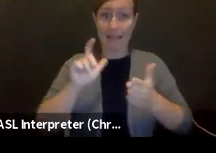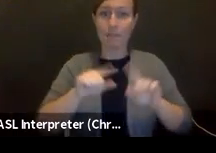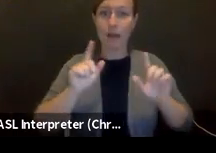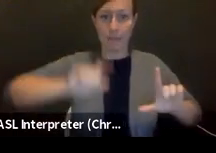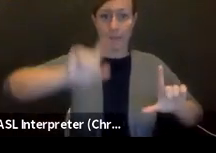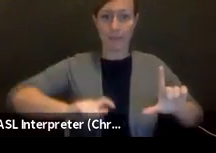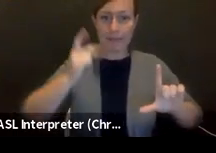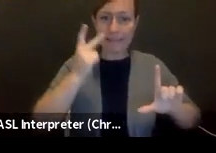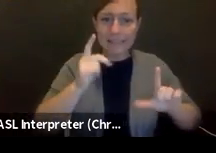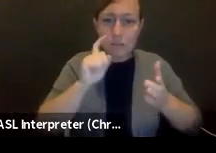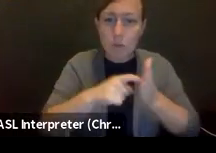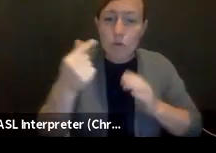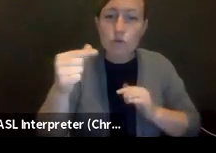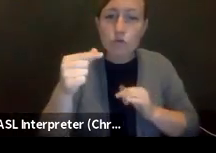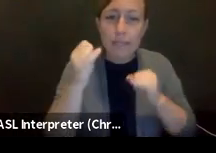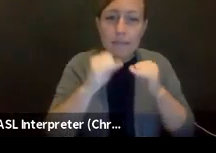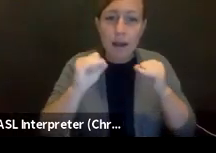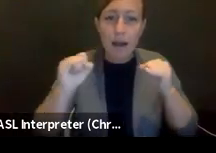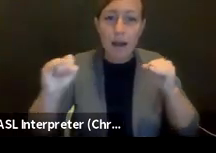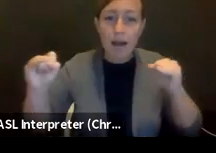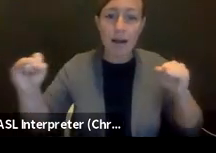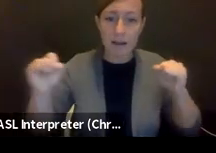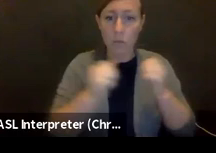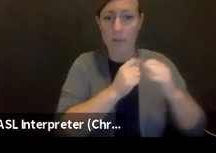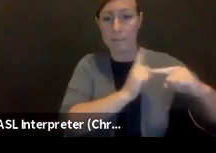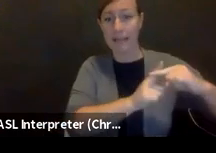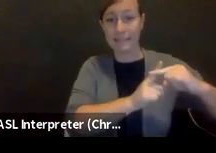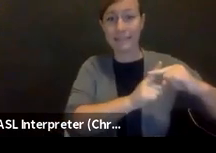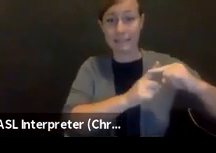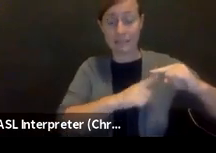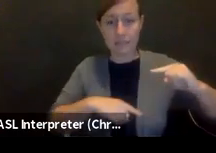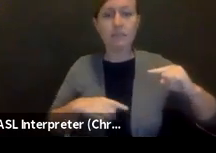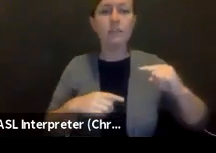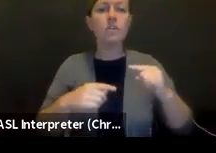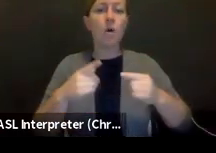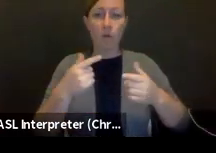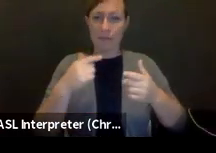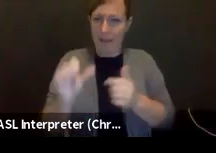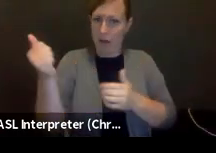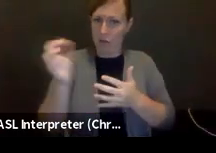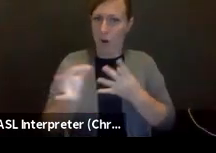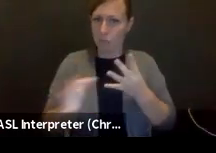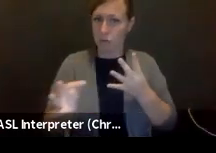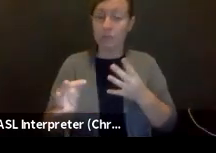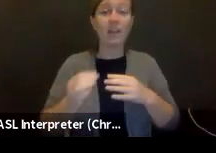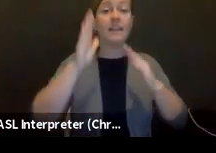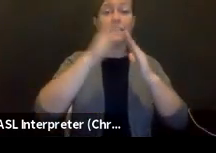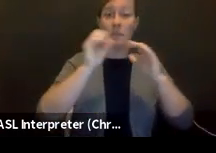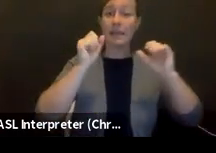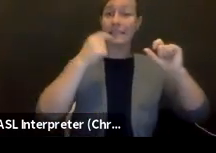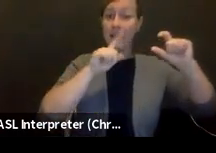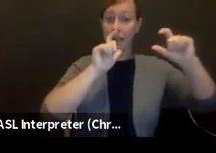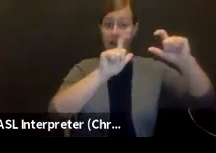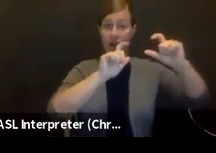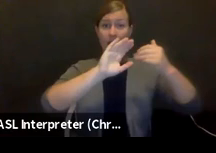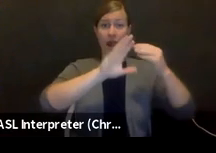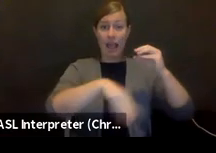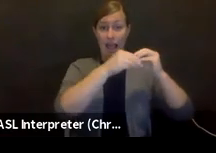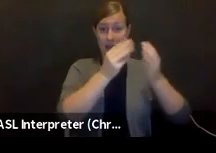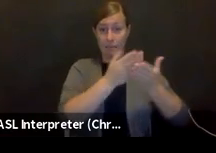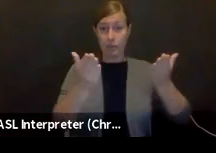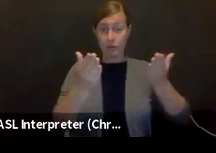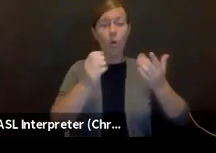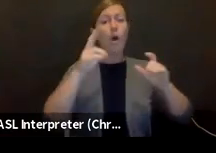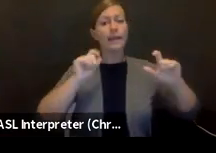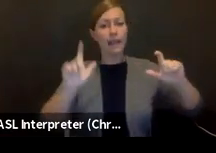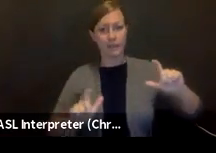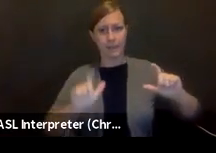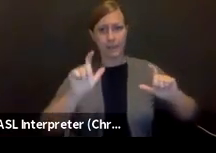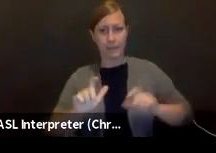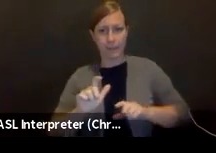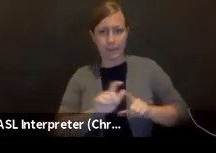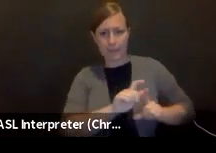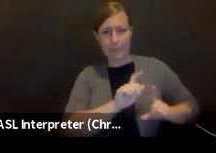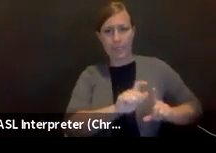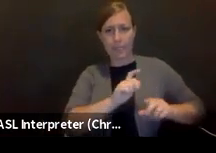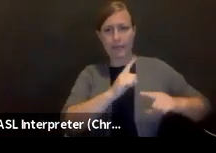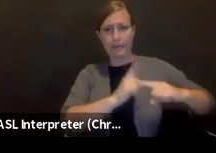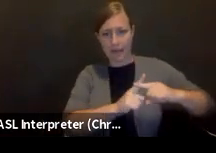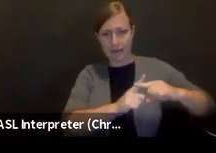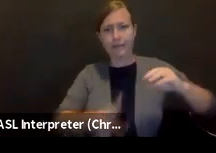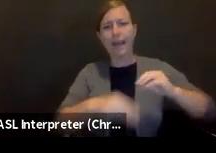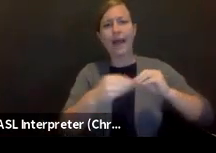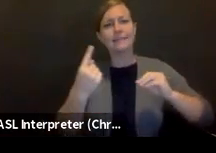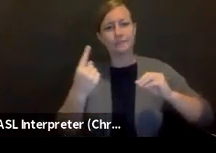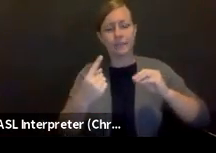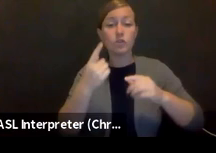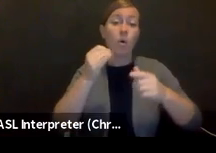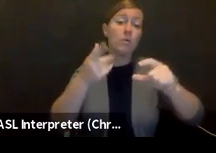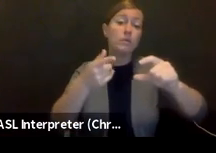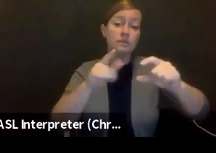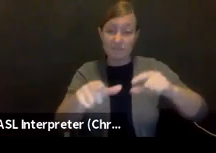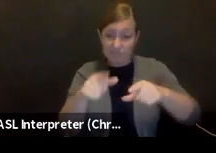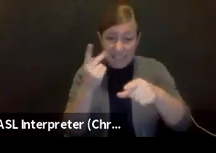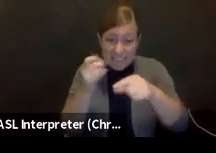ESD 189 - Amy Colburn: Dotted line with a plus that shows up. So if I know instead of just saying, add material and let it just kind of go wherever. If I know where I want something to go. I can place it there right from the beginning. So if I know that I want something under sub folder one I can